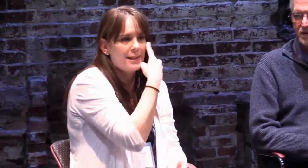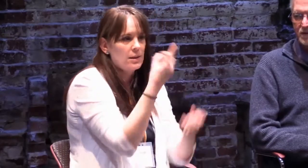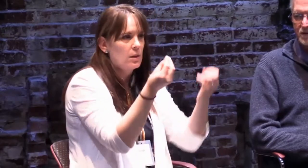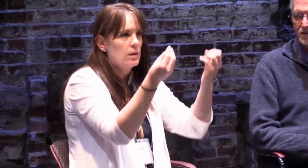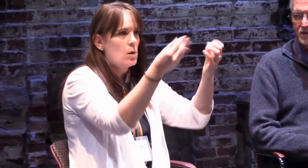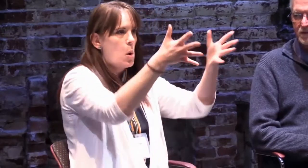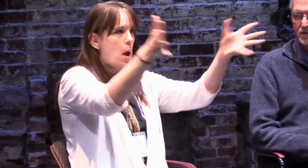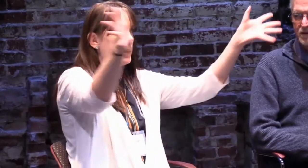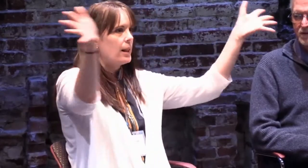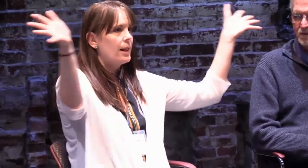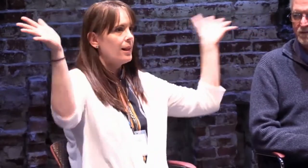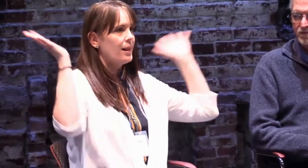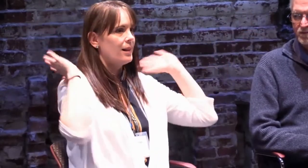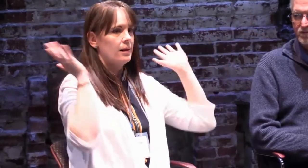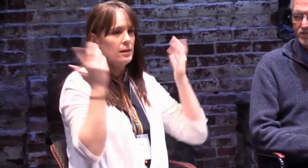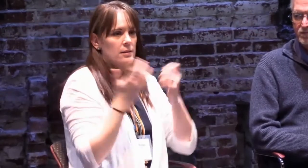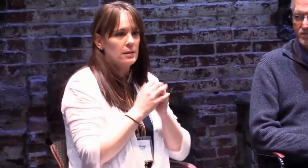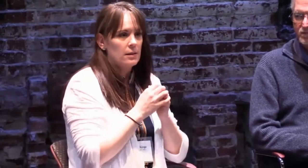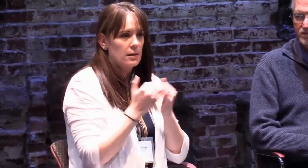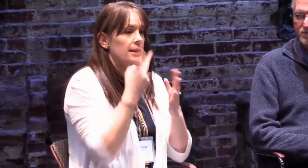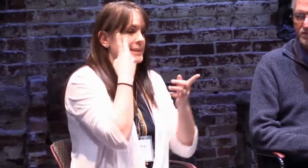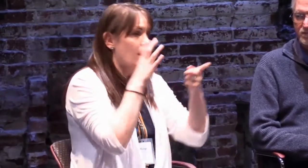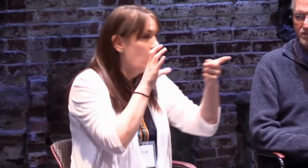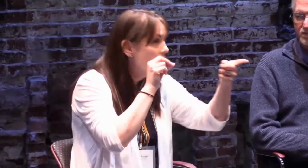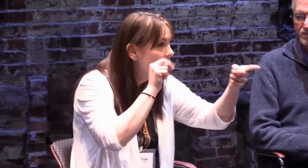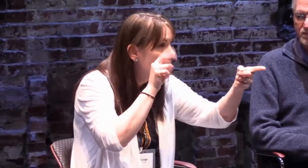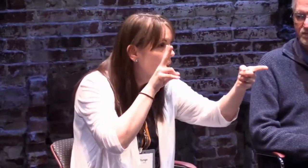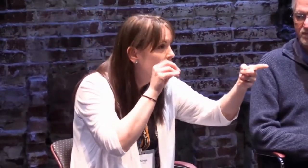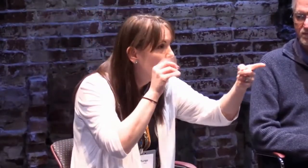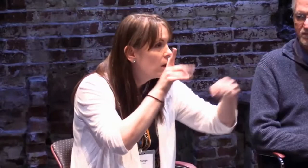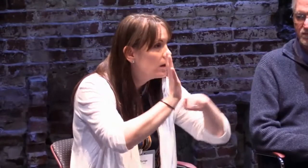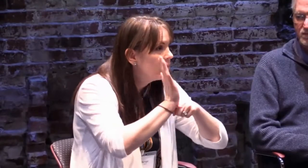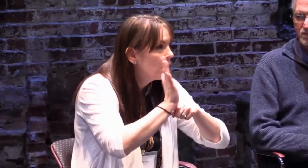like mine were opened with the Deaf West Theatre Company. So I was still invested,